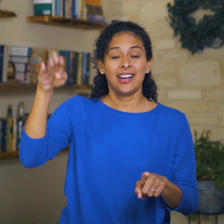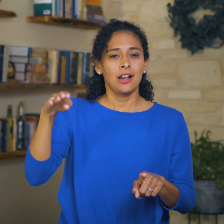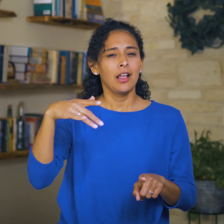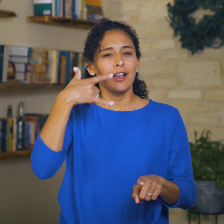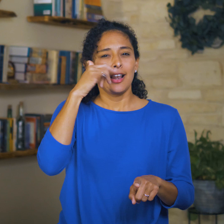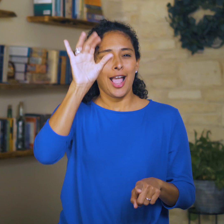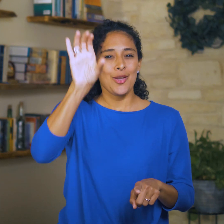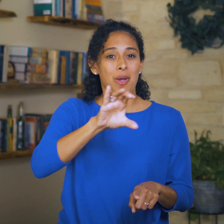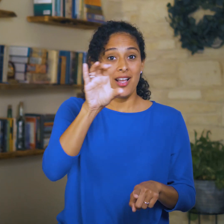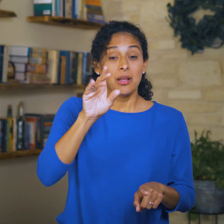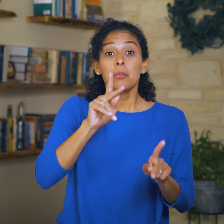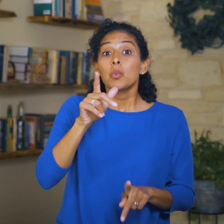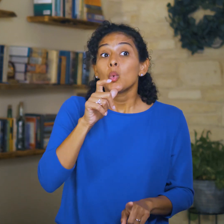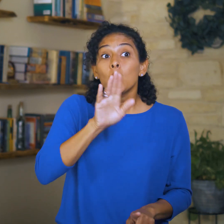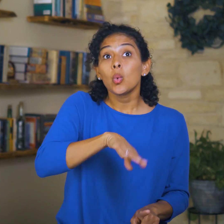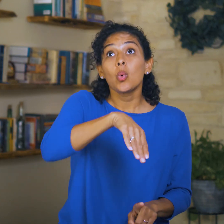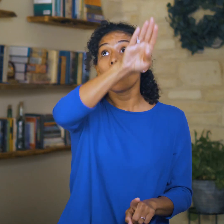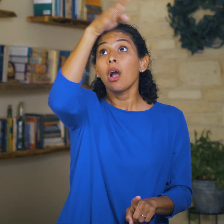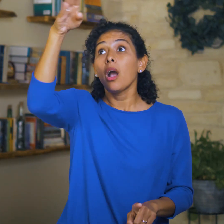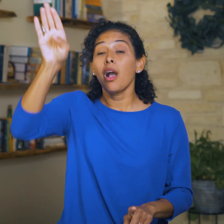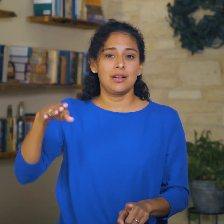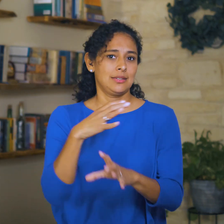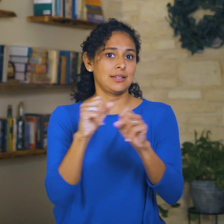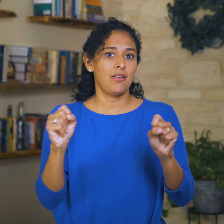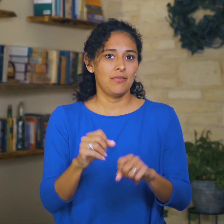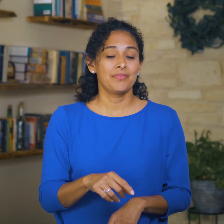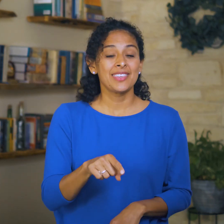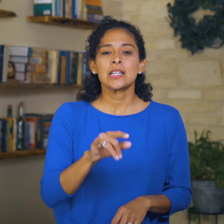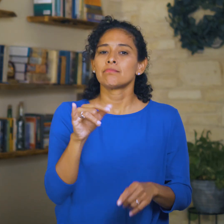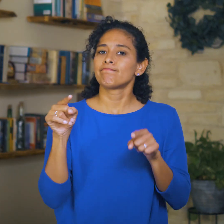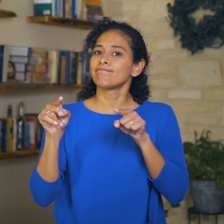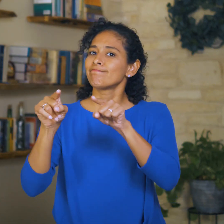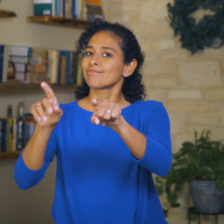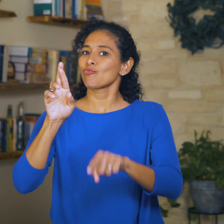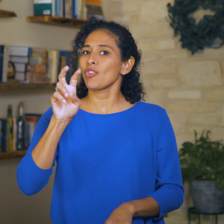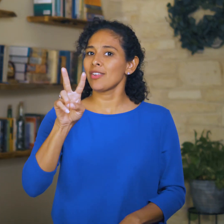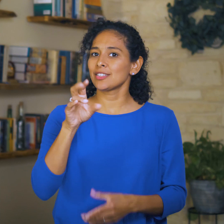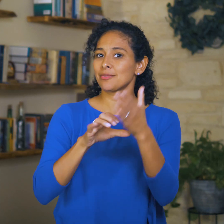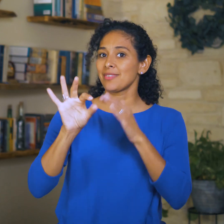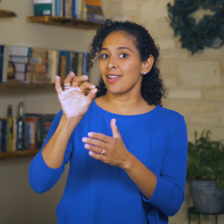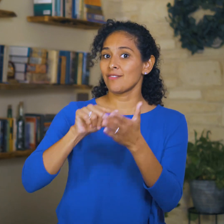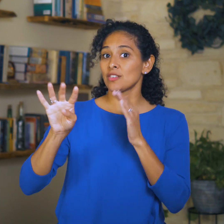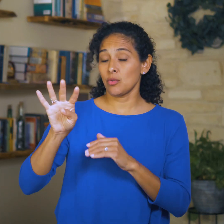also in the shape of the cross—were spared. It also parallels Revelation 9:4,